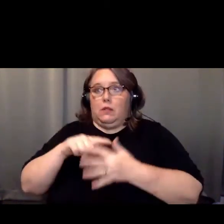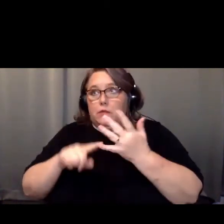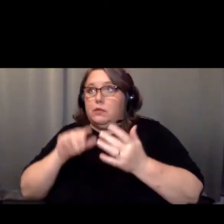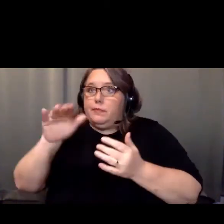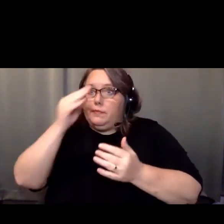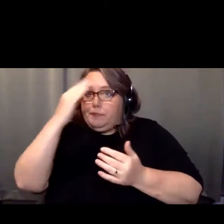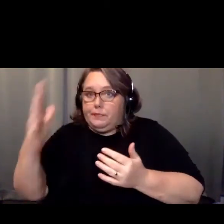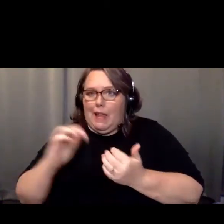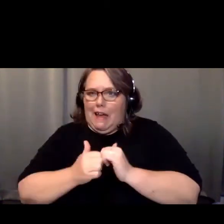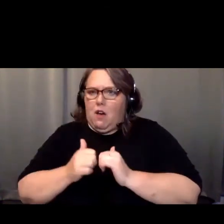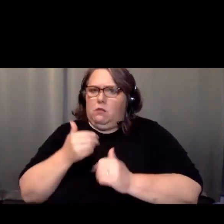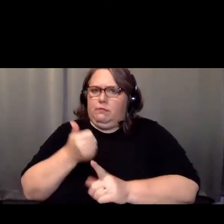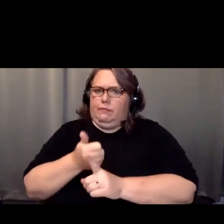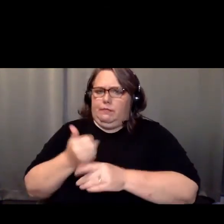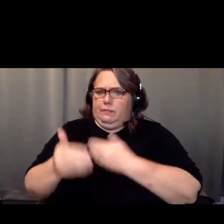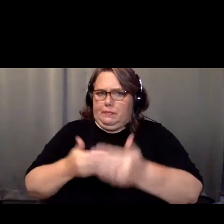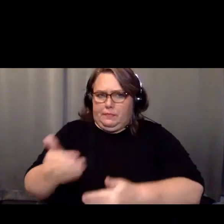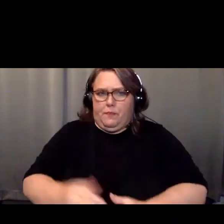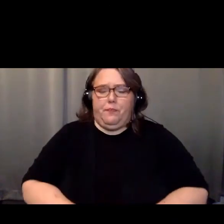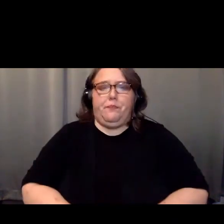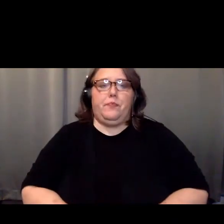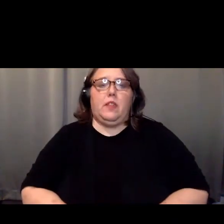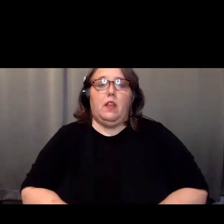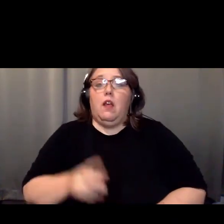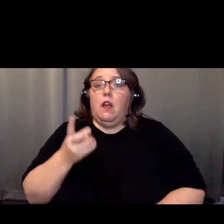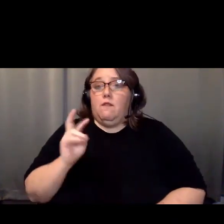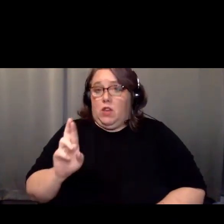So next, the eligibility criteria for vocational rehabilitation.